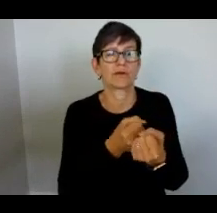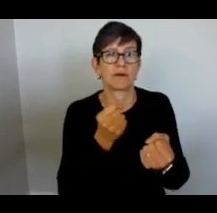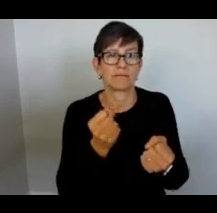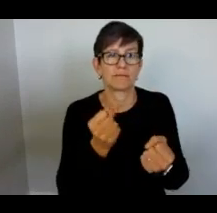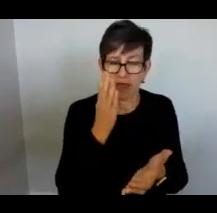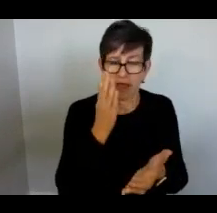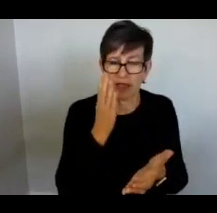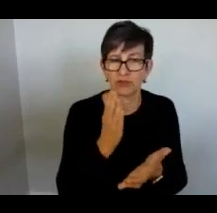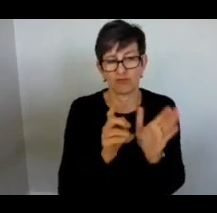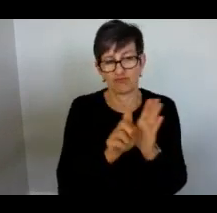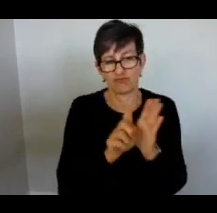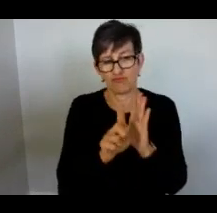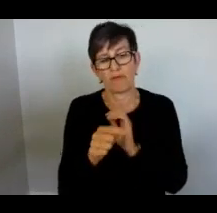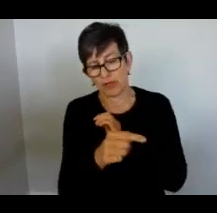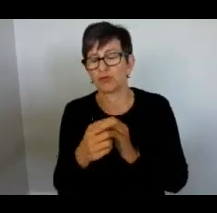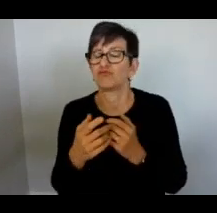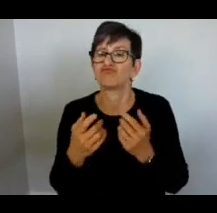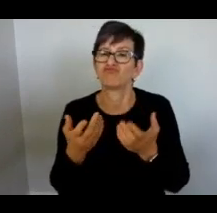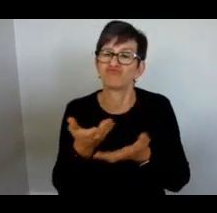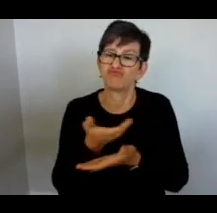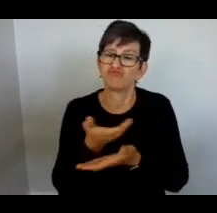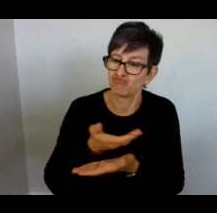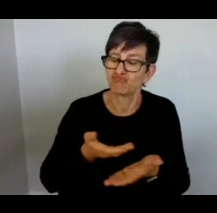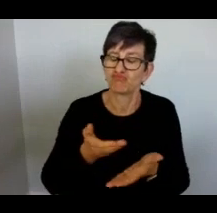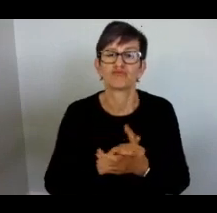everyone within the child protection system understands that. They are a direct advocate